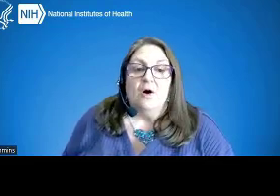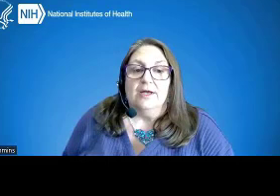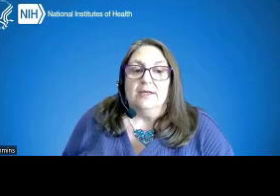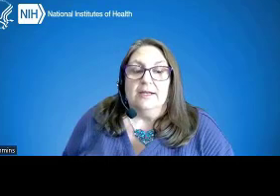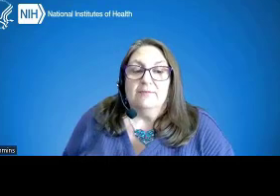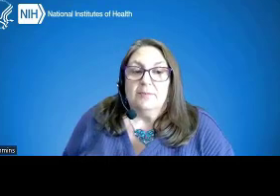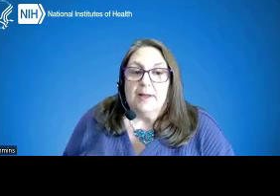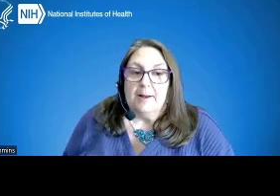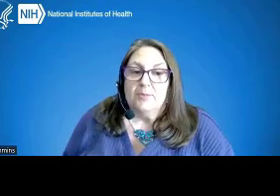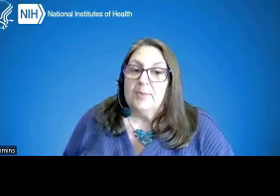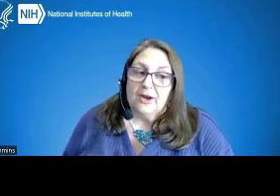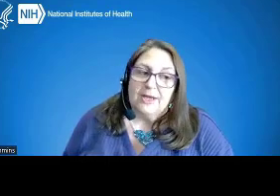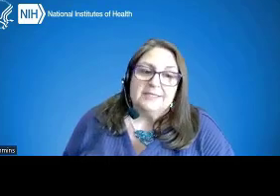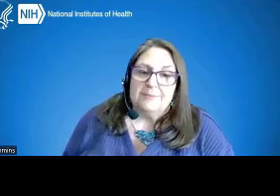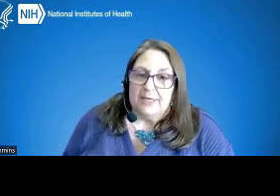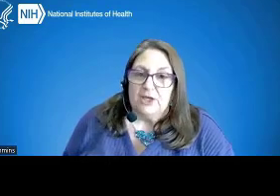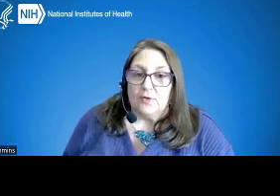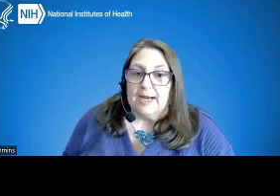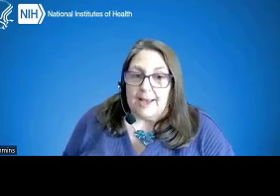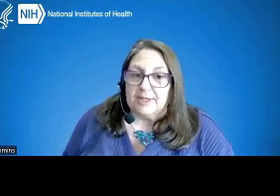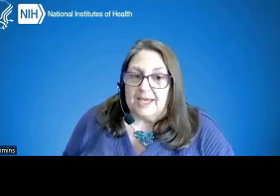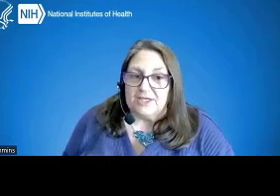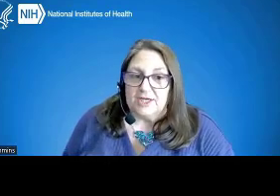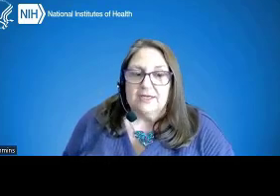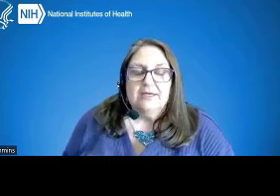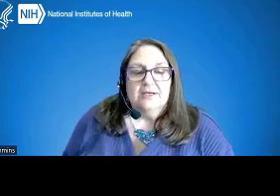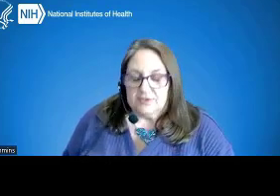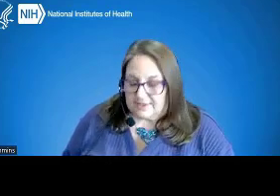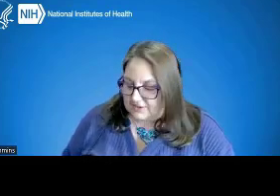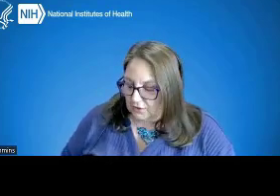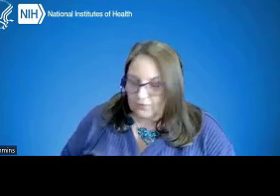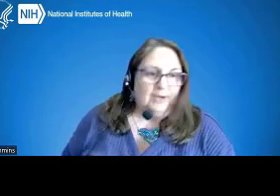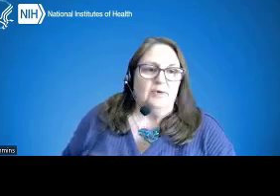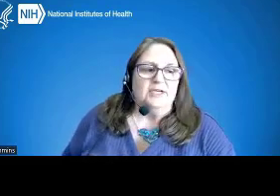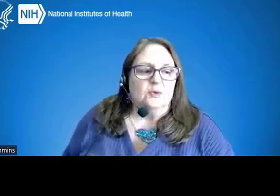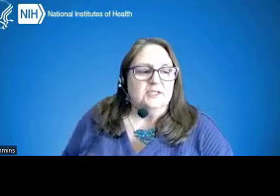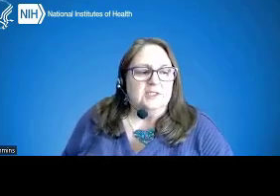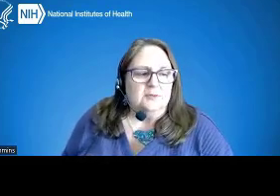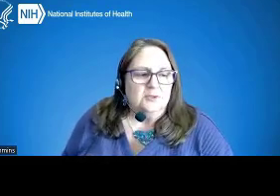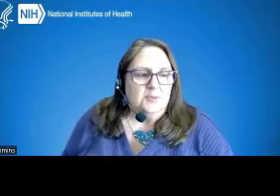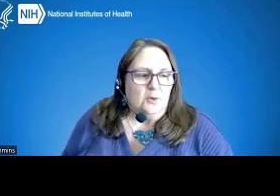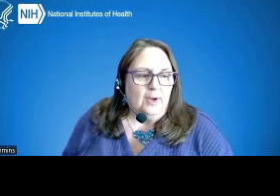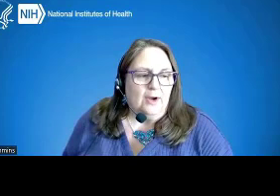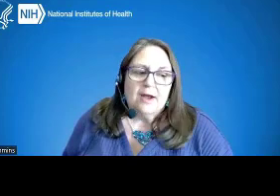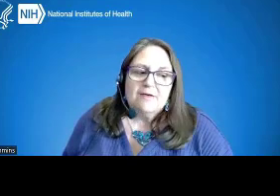on preparing and submitting your grant application, so that's a great resource to be aware of.